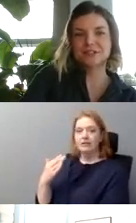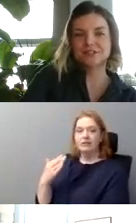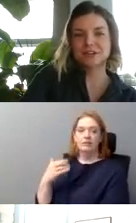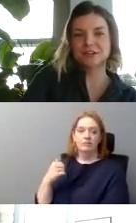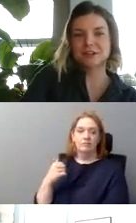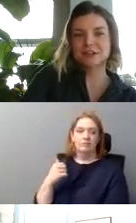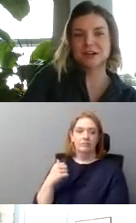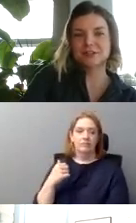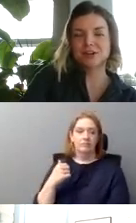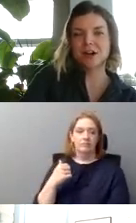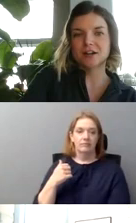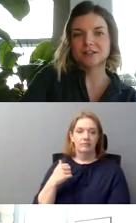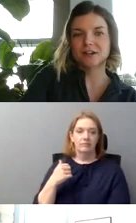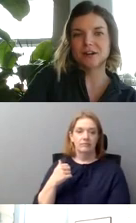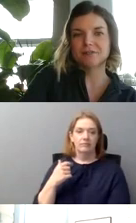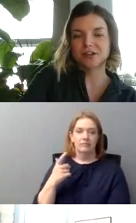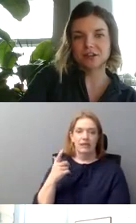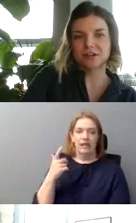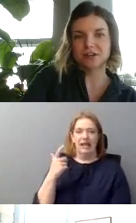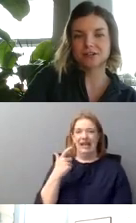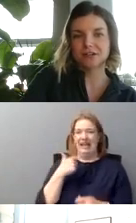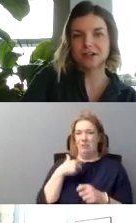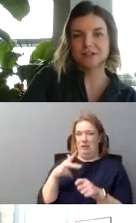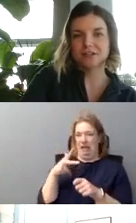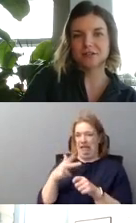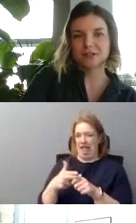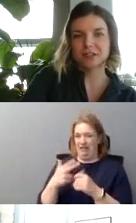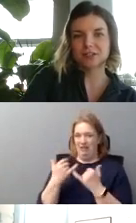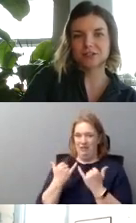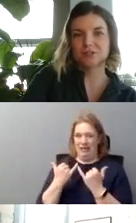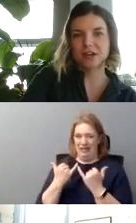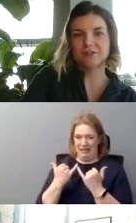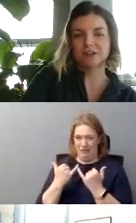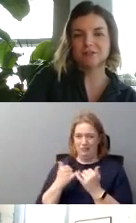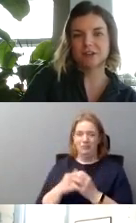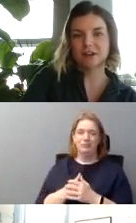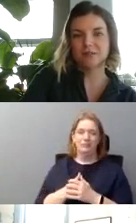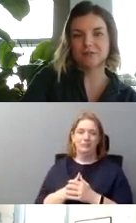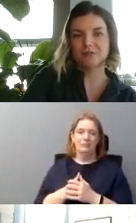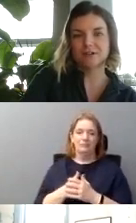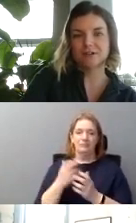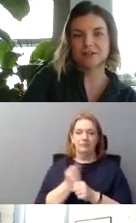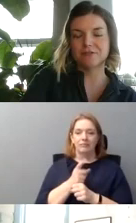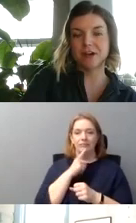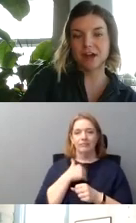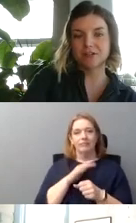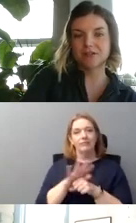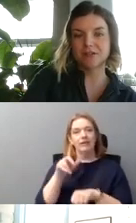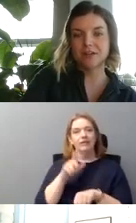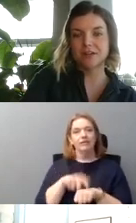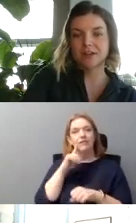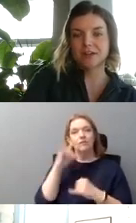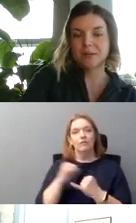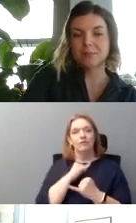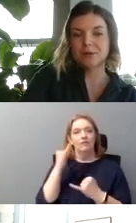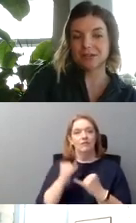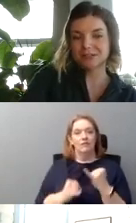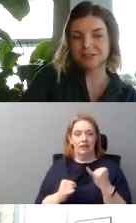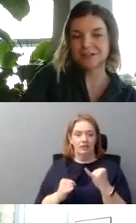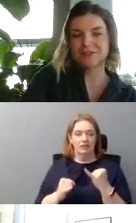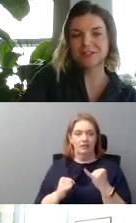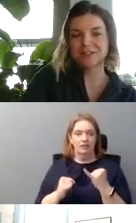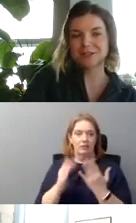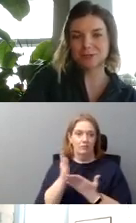just, kind of cut us off here at the Q&A section so we have enough time for the final piece of this